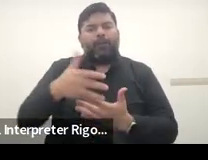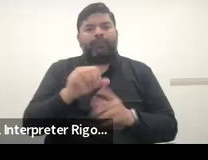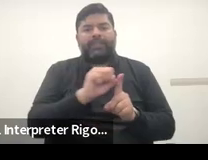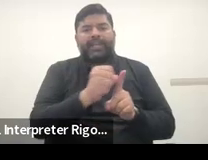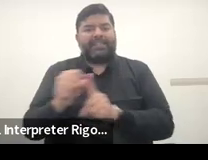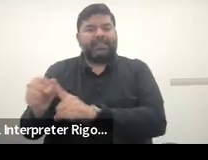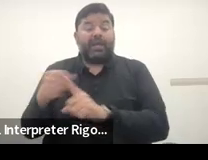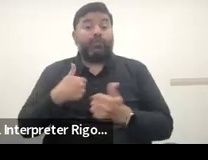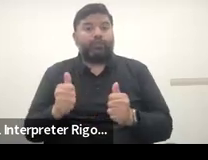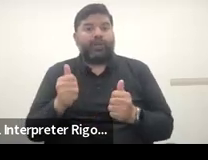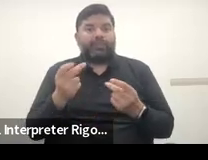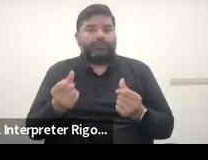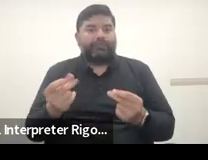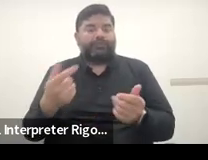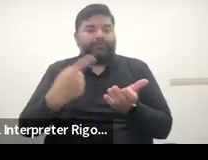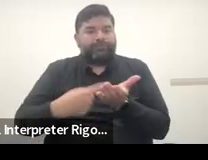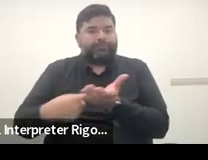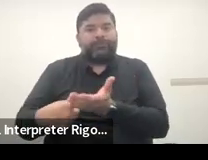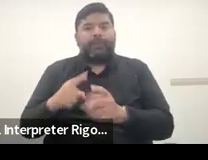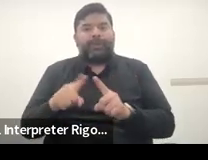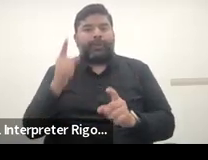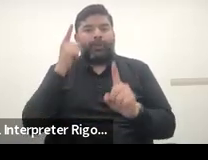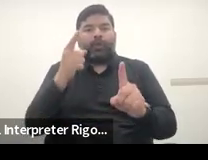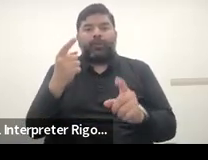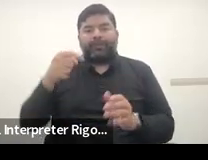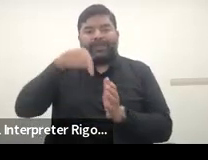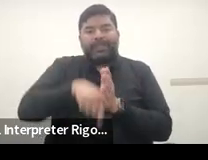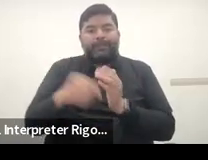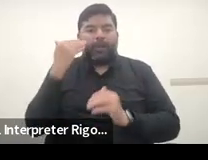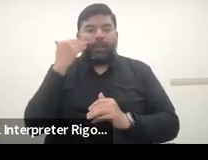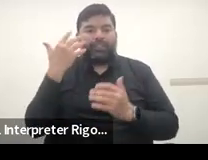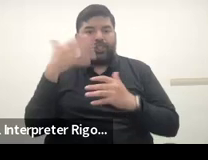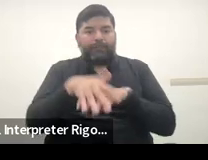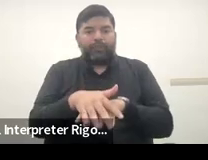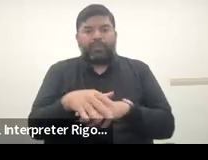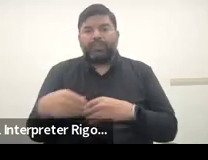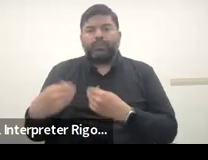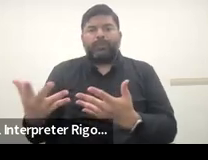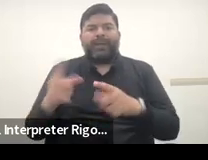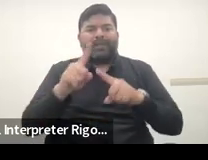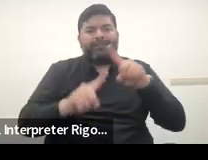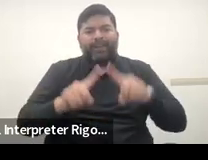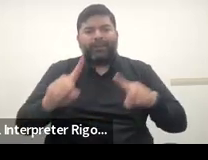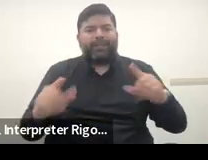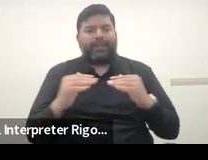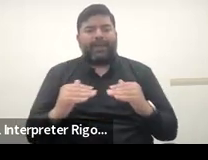quickly but the goal of deep knowledge infusion is to provide varying levels of abstraction